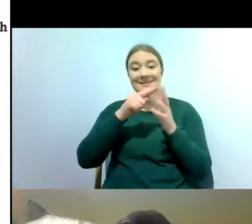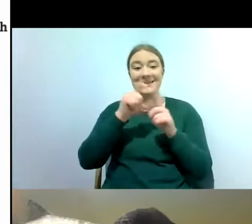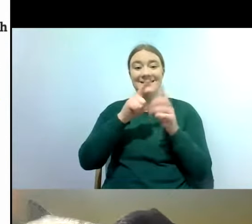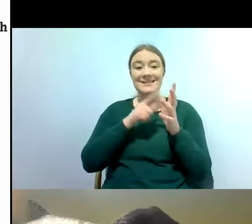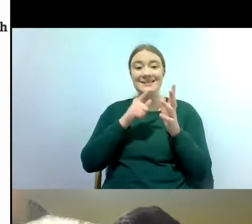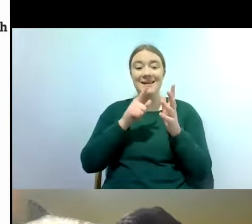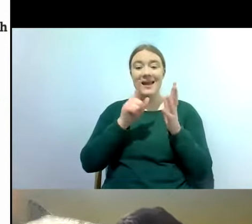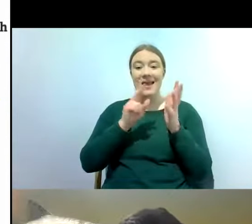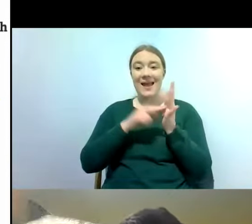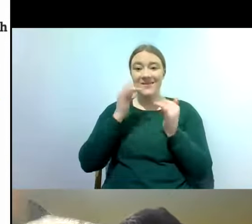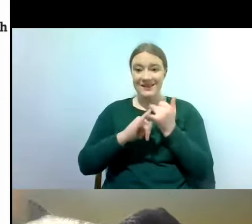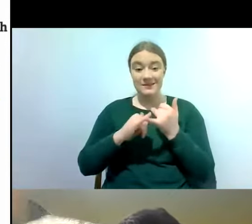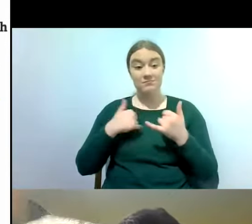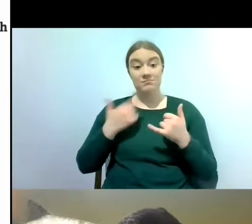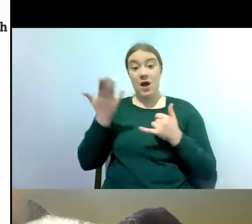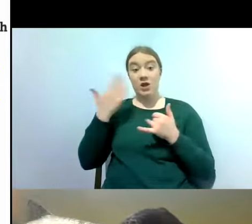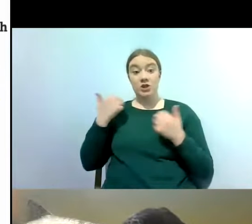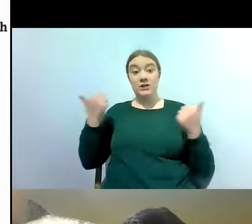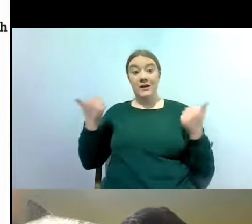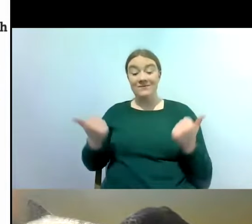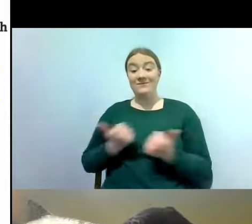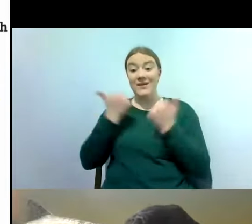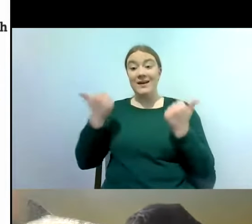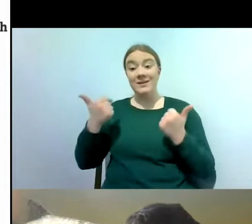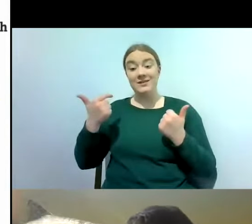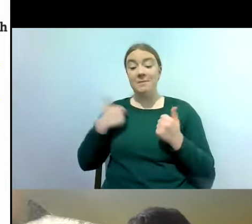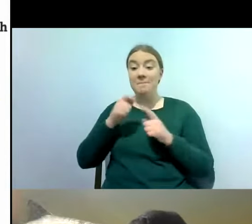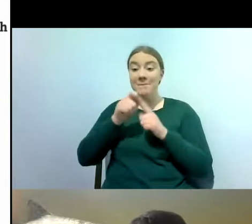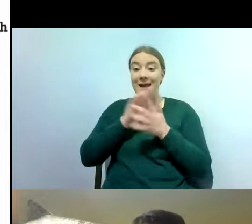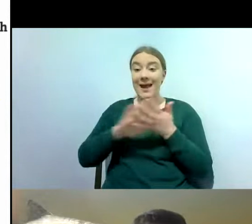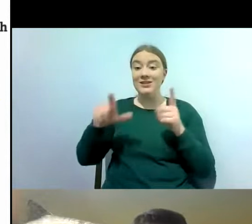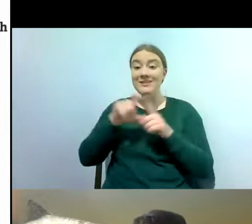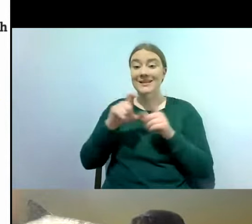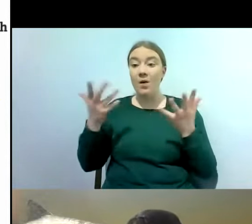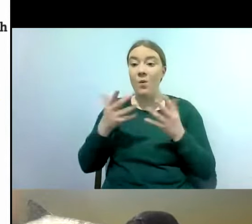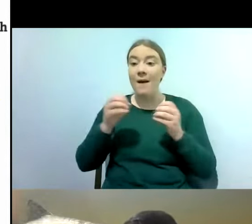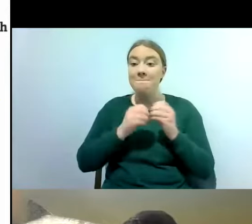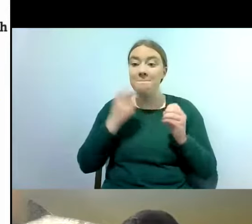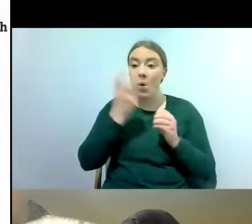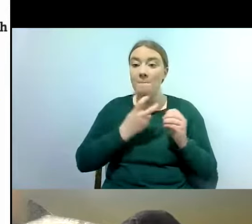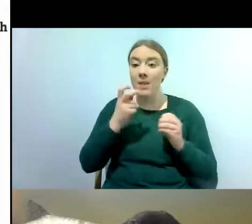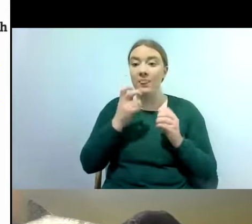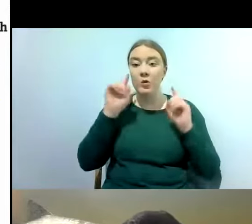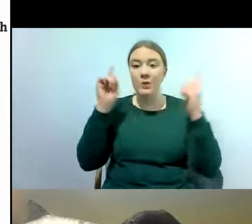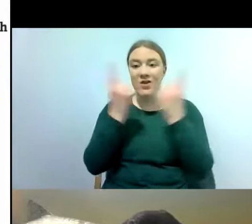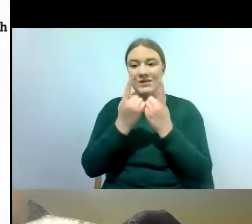my phd at bournemouth university um and for the last three years i've been